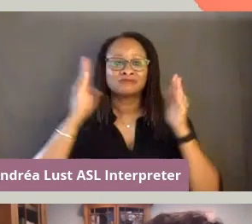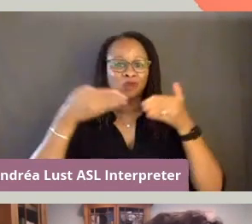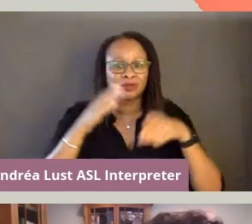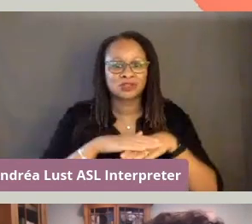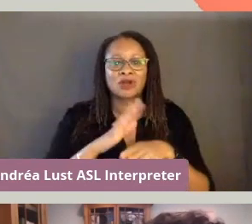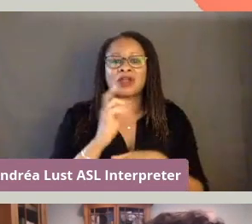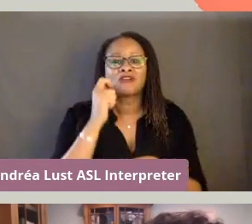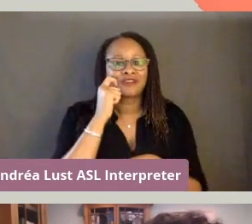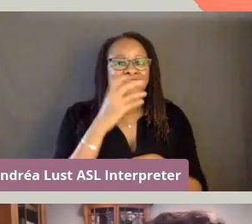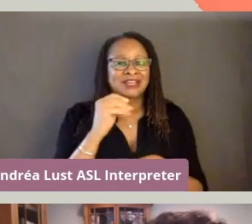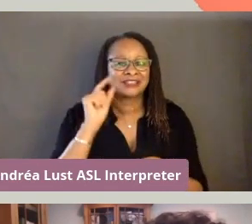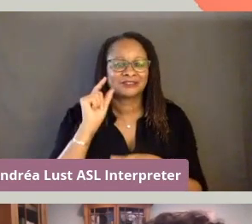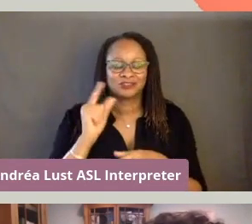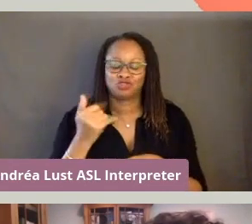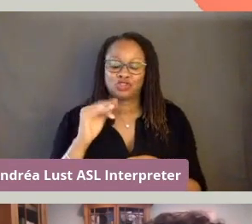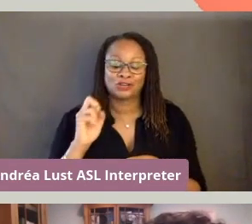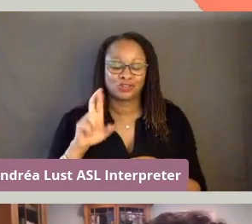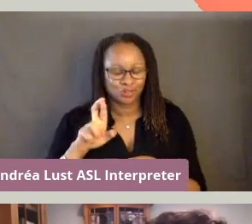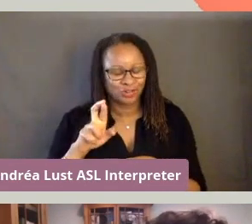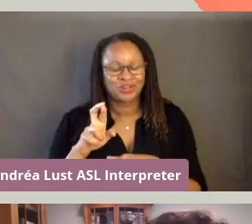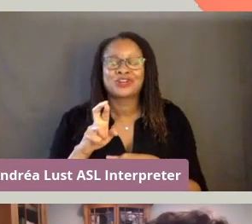when telling a grand American political story.